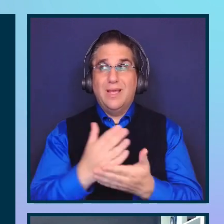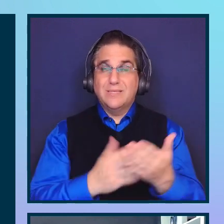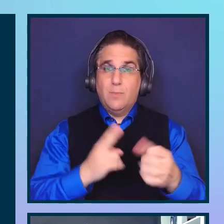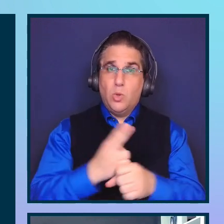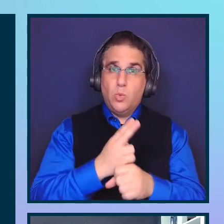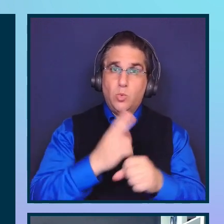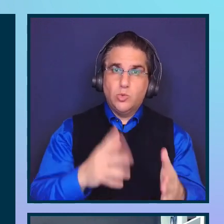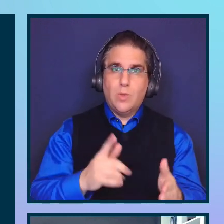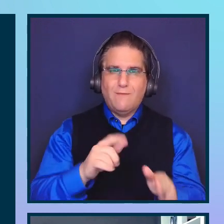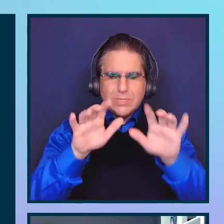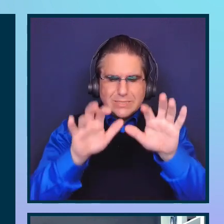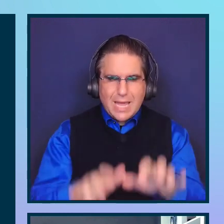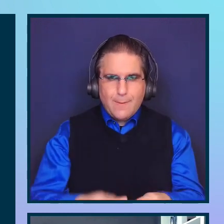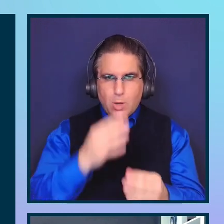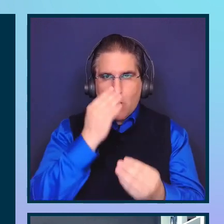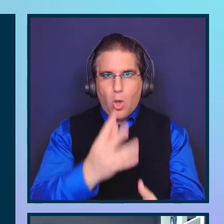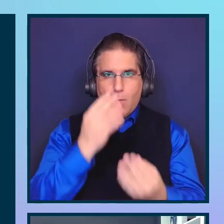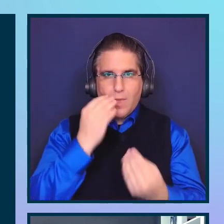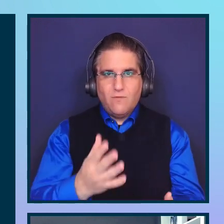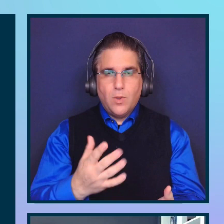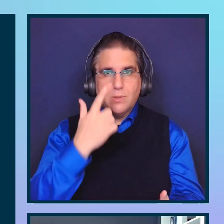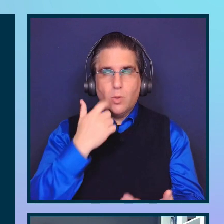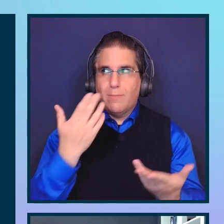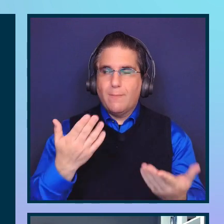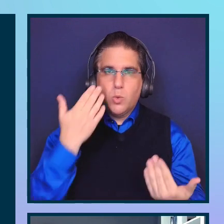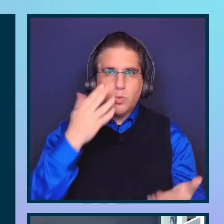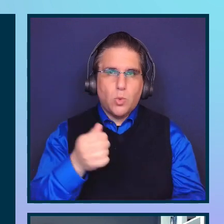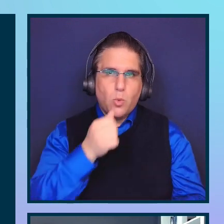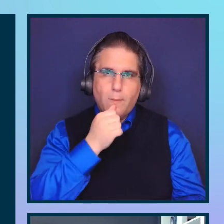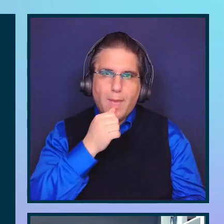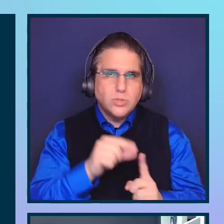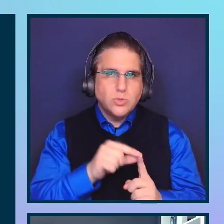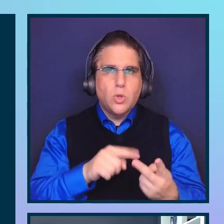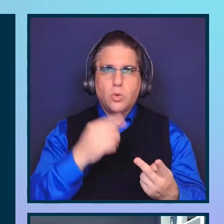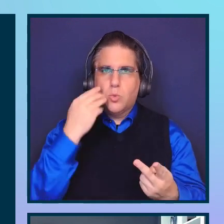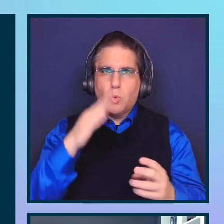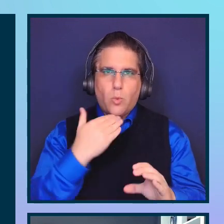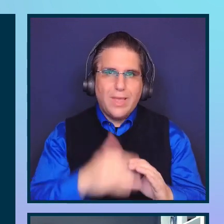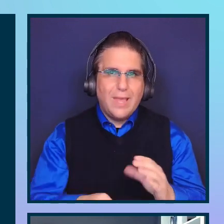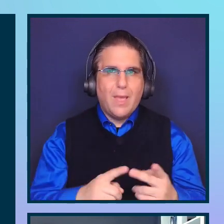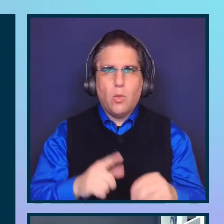to type in all of the information, because you don't know your password, because you don't know either the email or it's lengthy or whatnot.